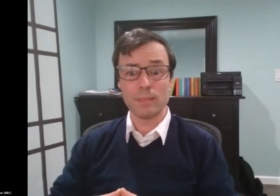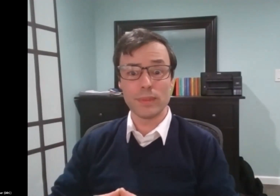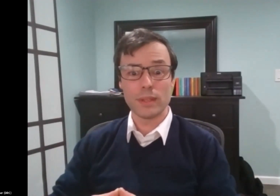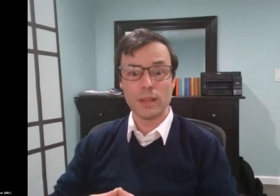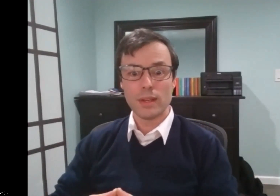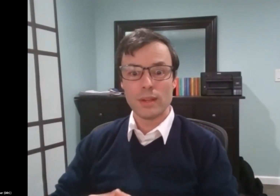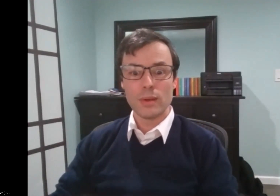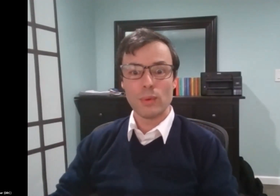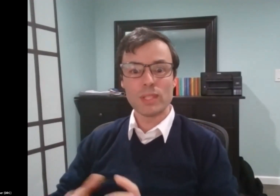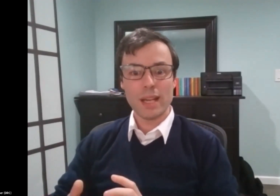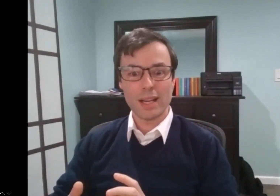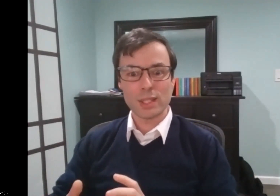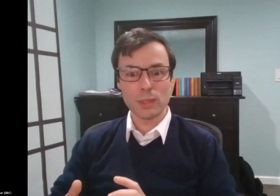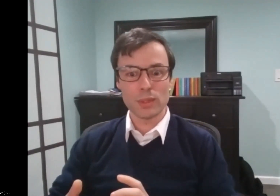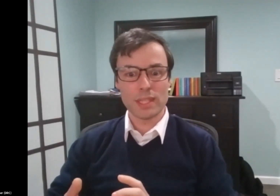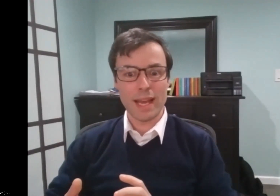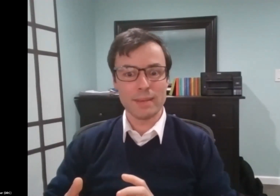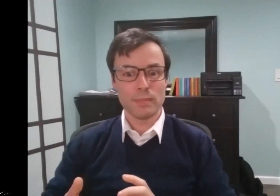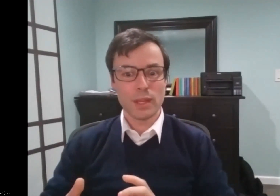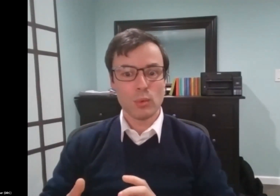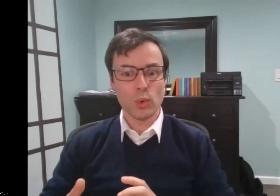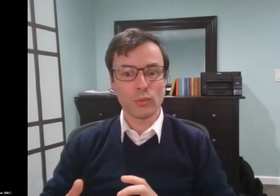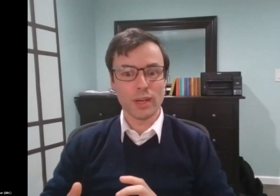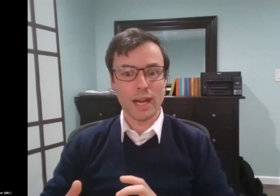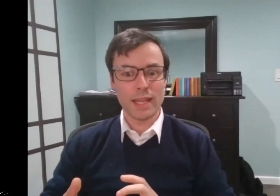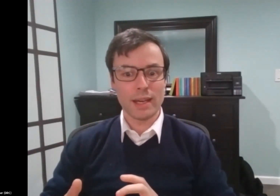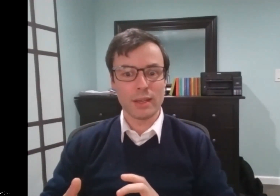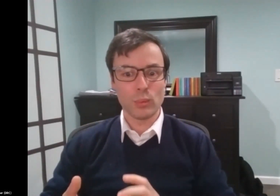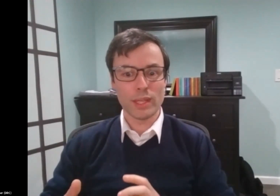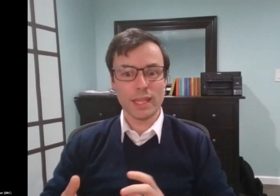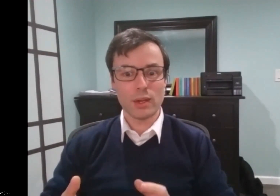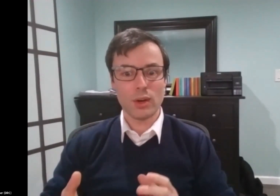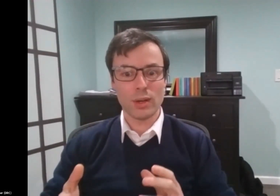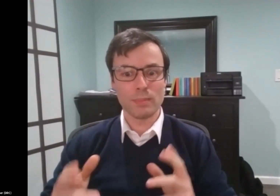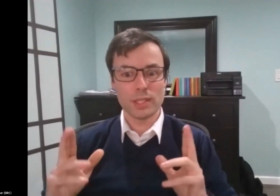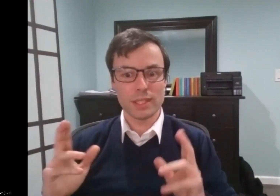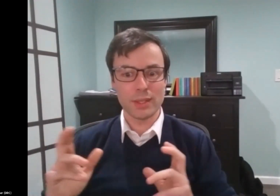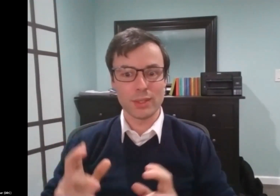to an inpatient unit, then it is not okay for a visitor or